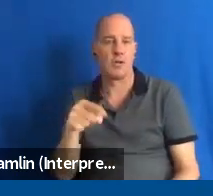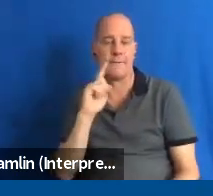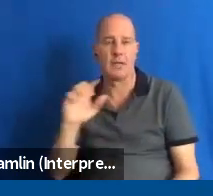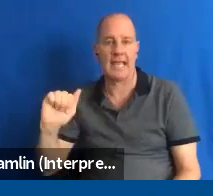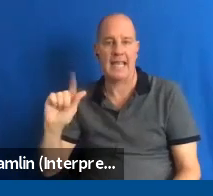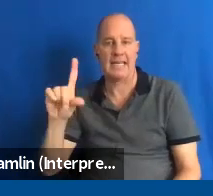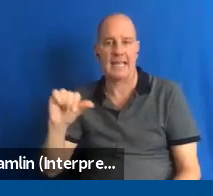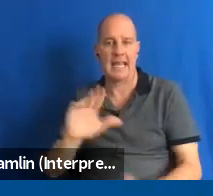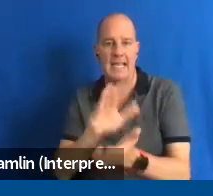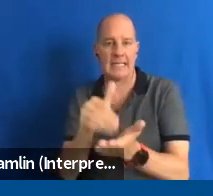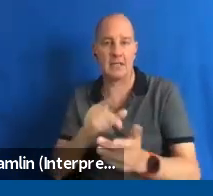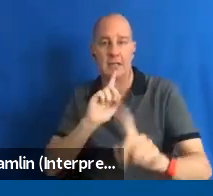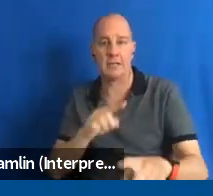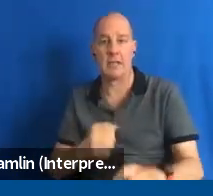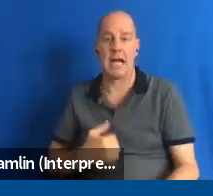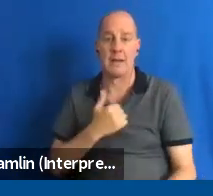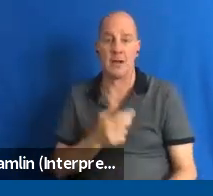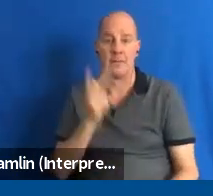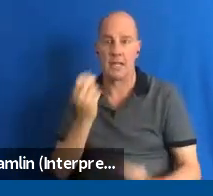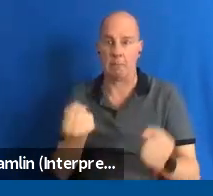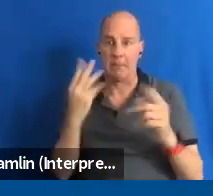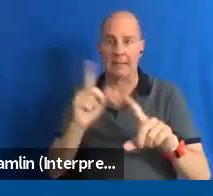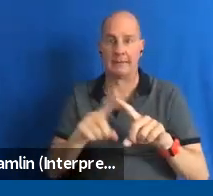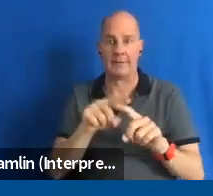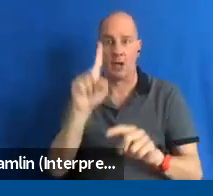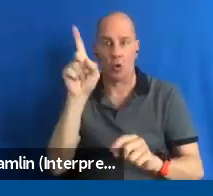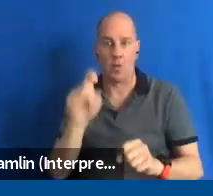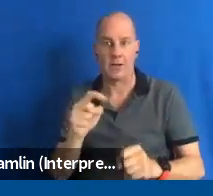And so we apologize. I see there are a lot of questions lined up there. I'm sorry we're not